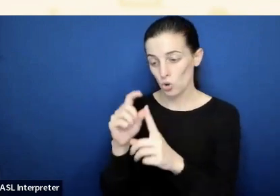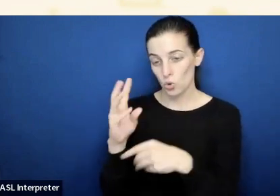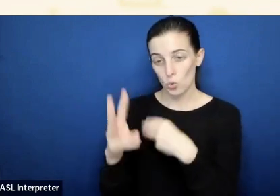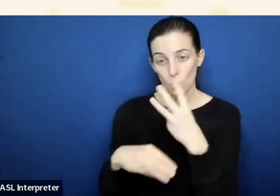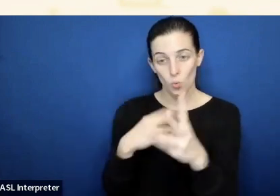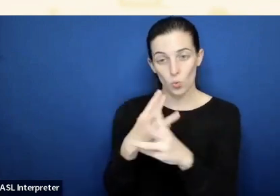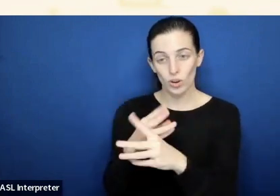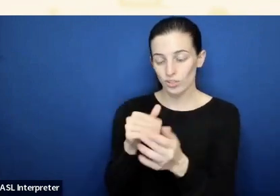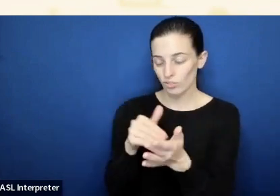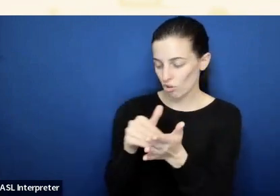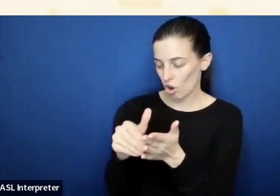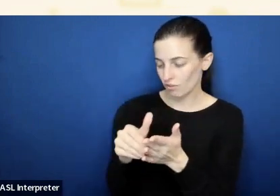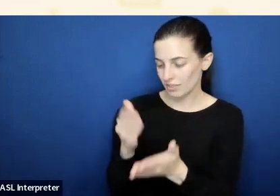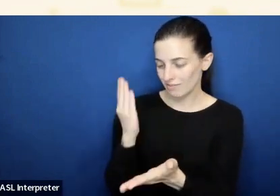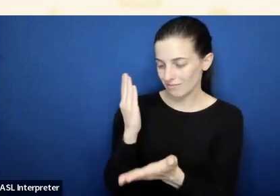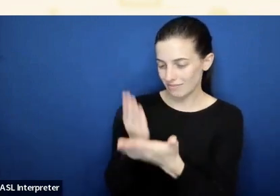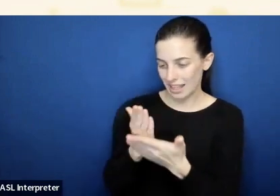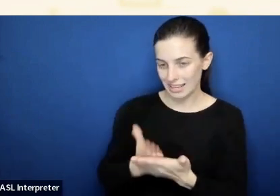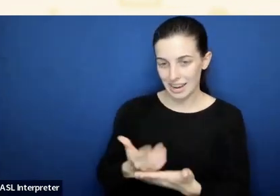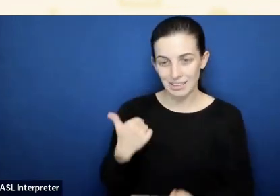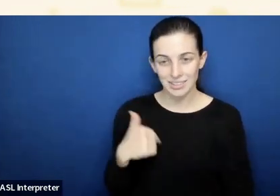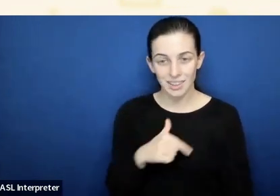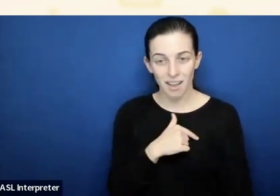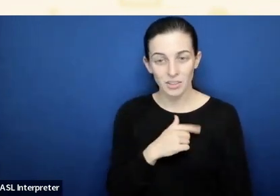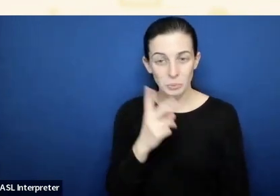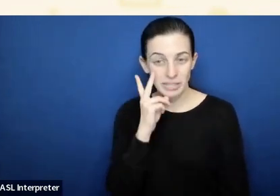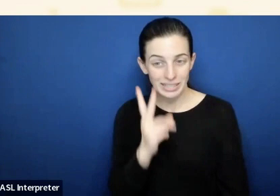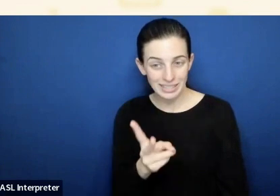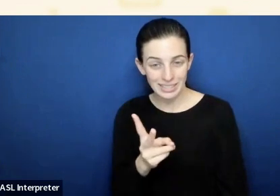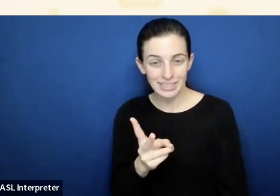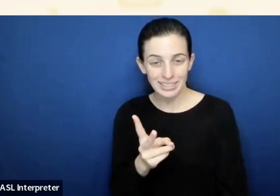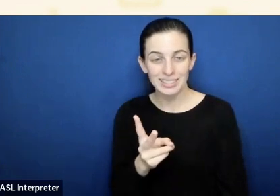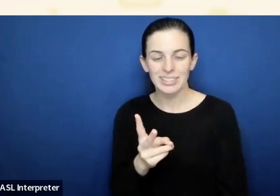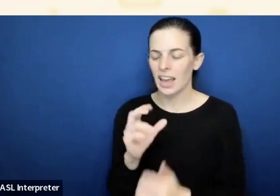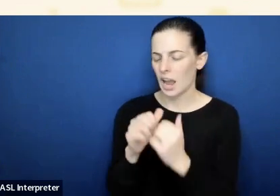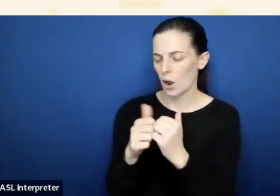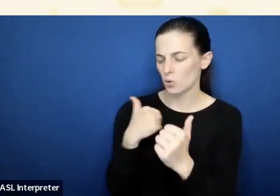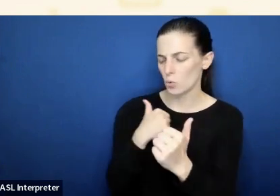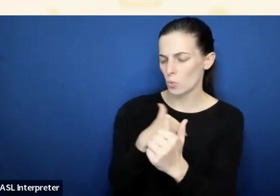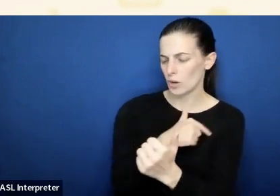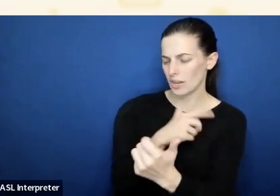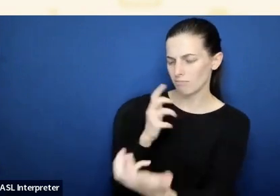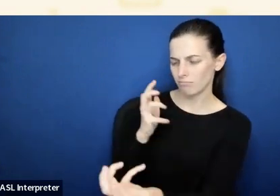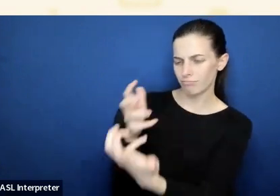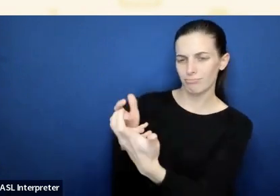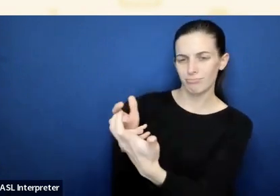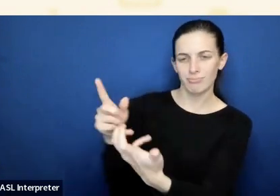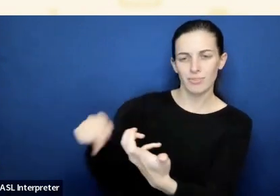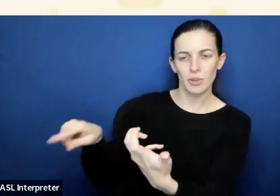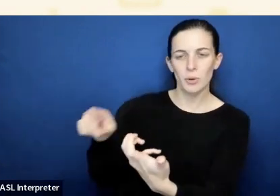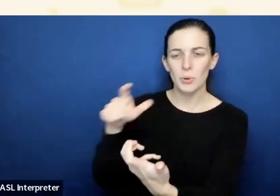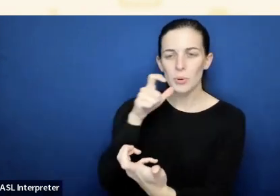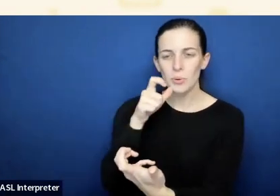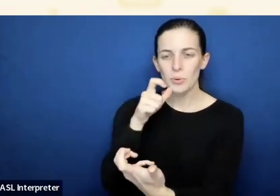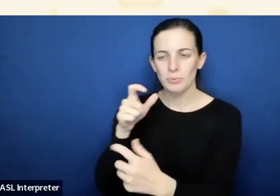And how do we acknowledge, validate, and accommodate the unseen? Why does visibility matter?